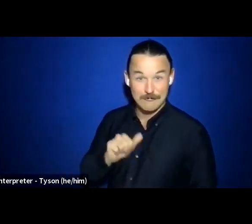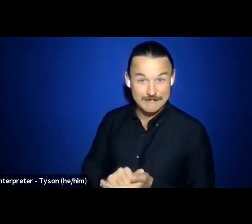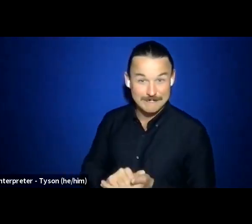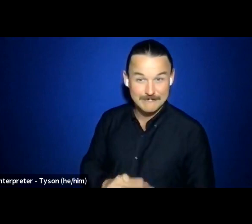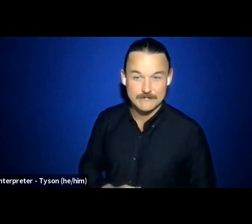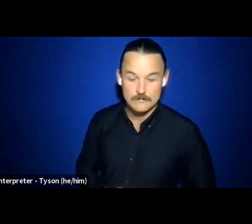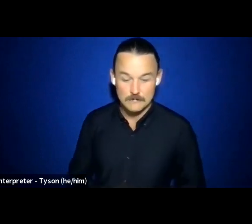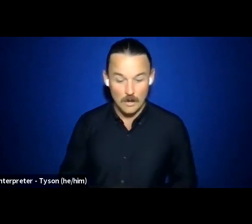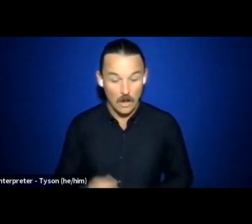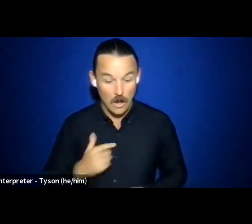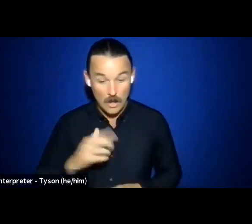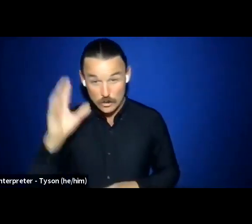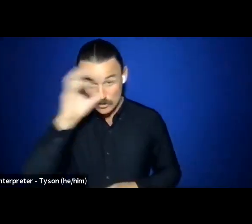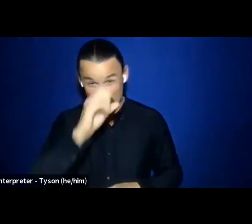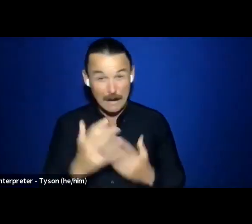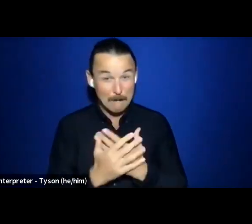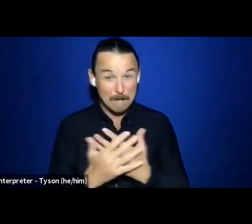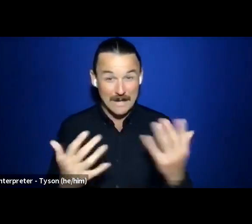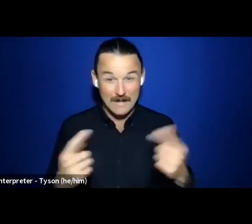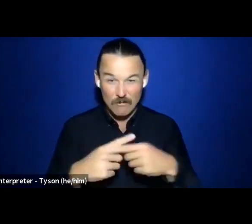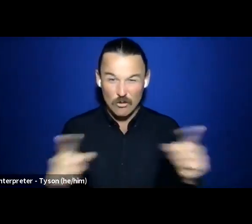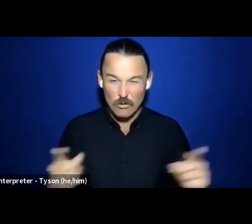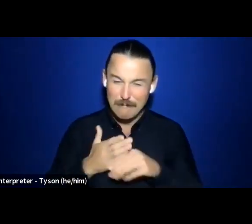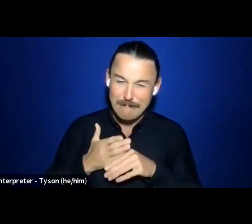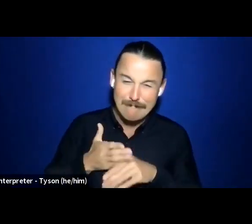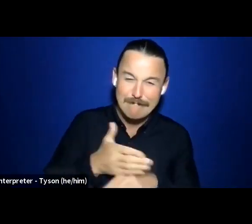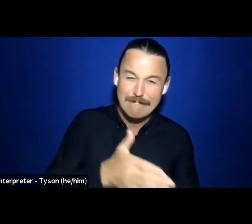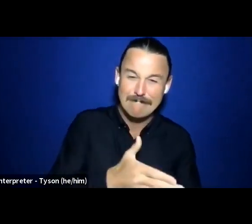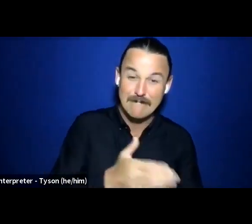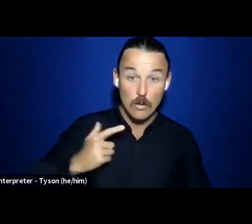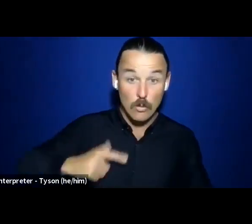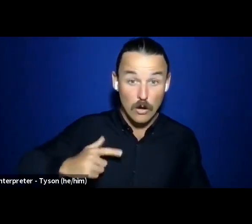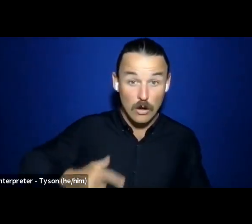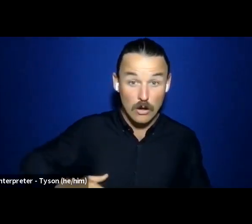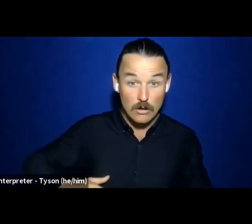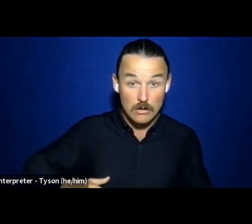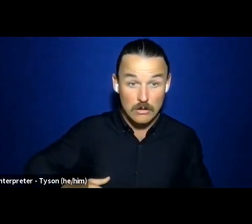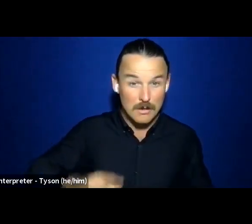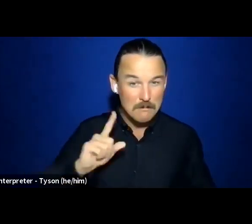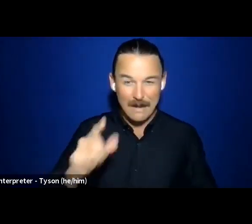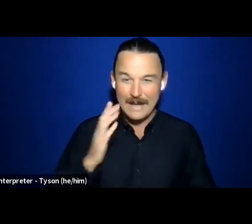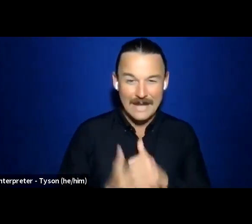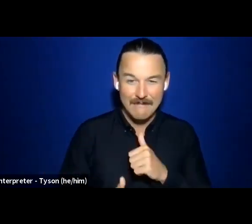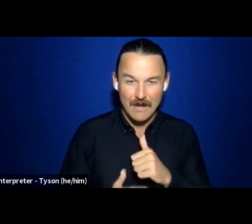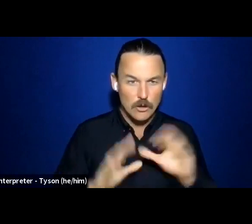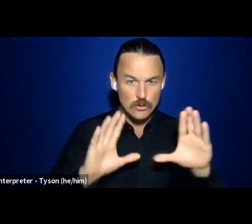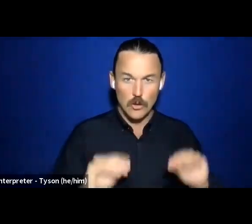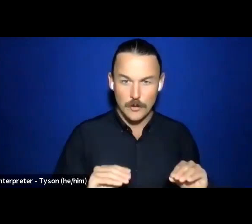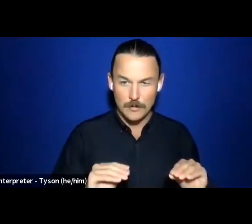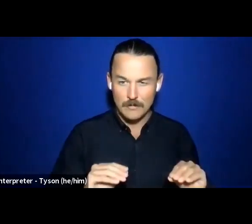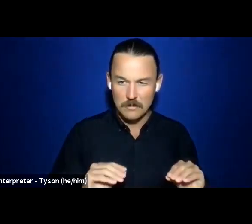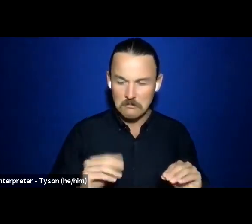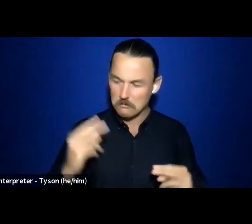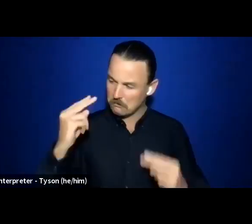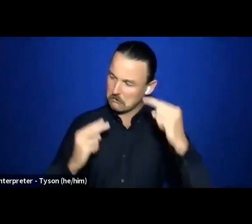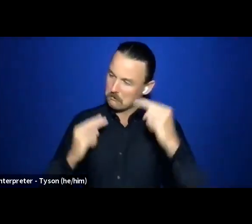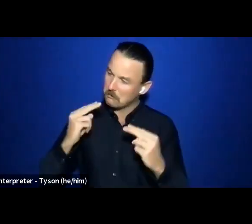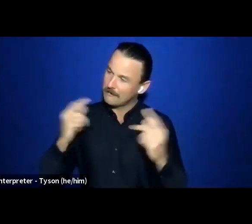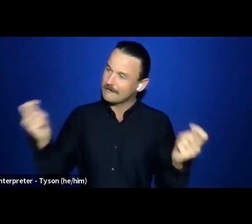And I'm guessing that many of you, high achievers works you, high achievers work so hard. and you and you don't often. pause pause to sell pause to celebrate your work pause to celebrate your work and